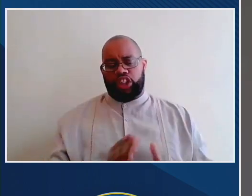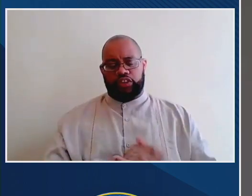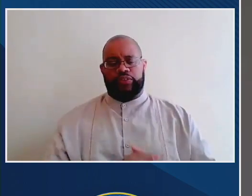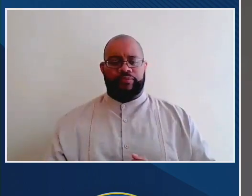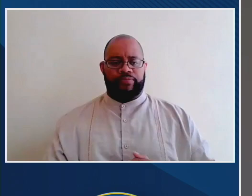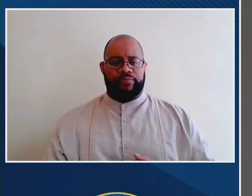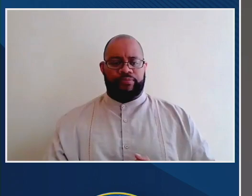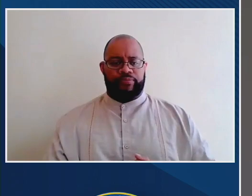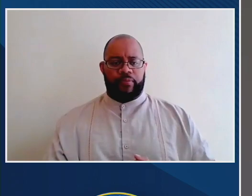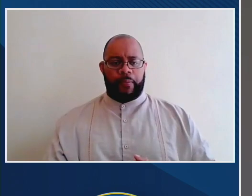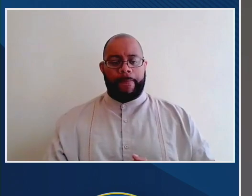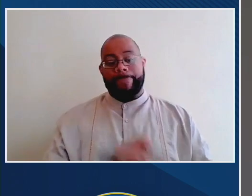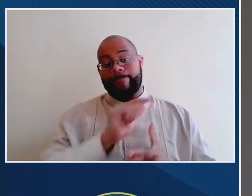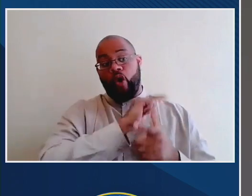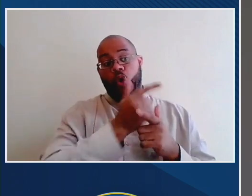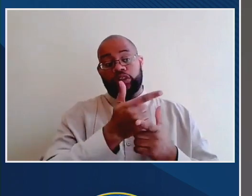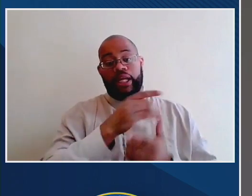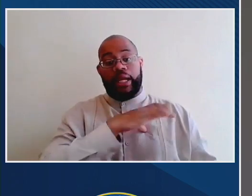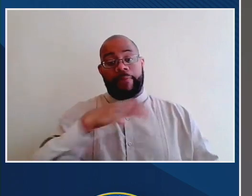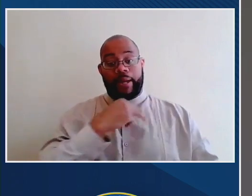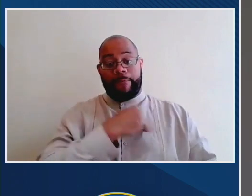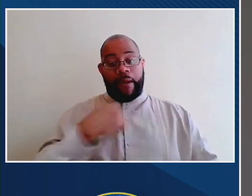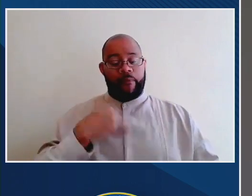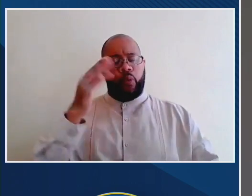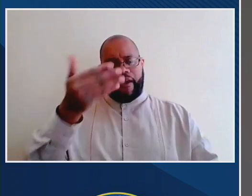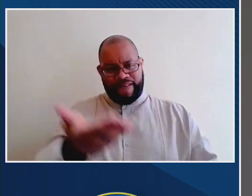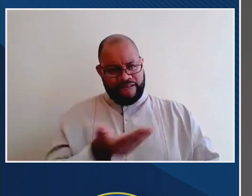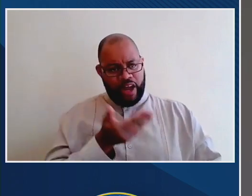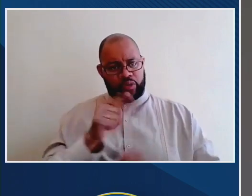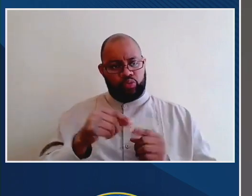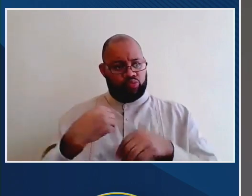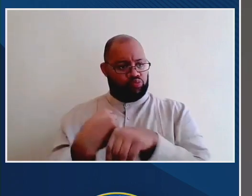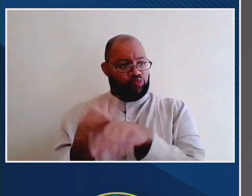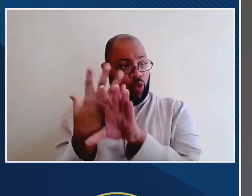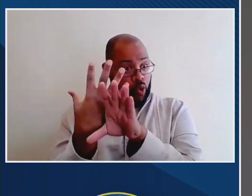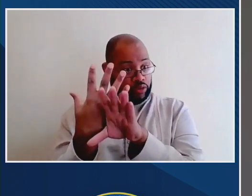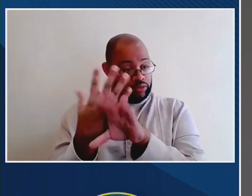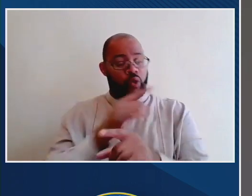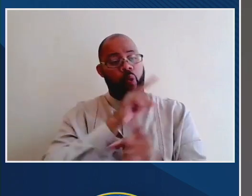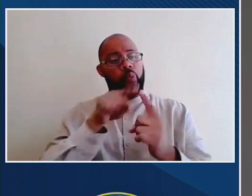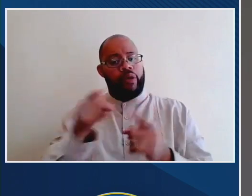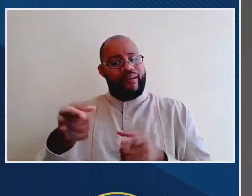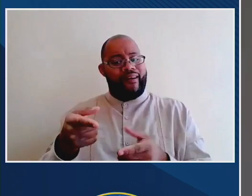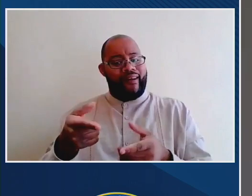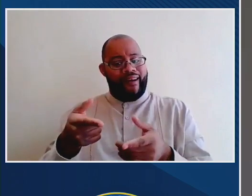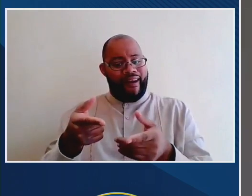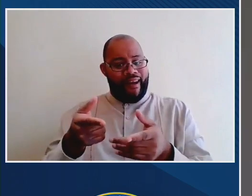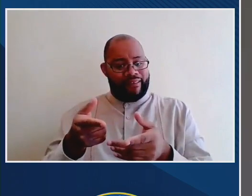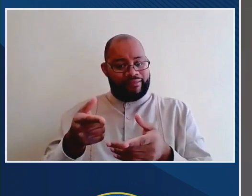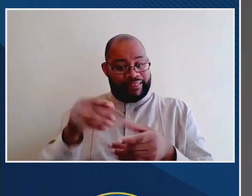Alternate committee members will be invited to turn their cameras on when they are at the main table, and this can occur